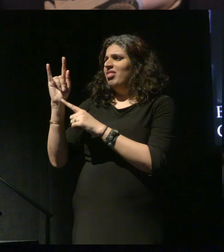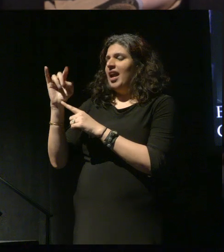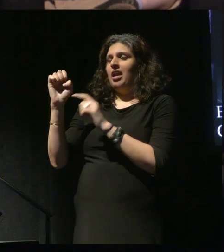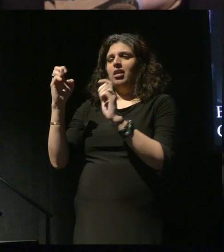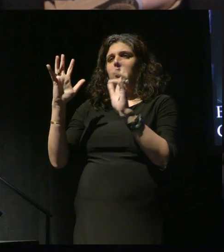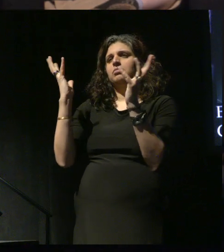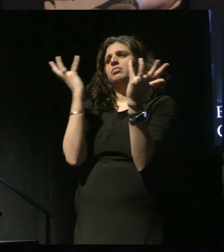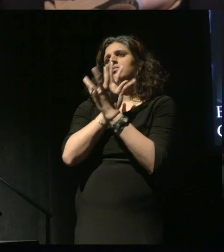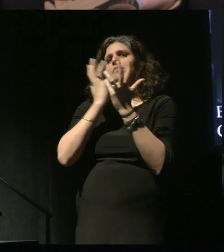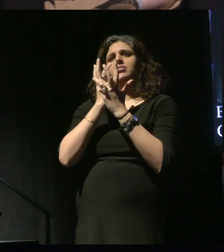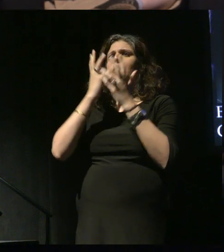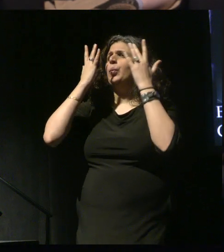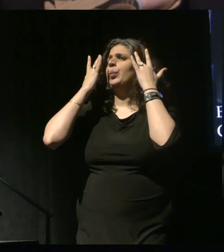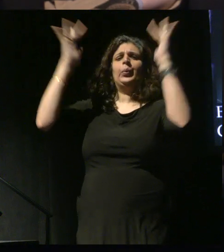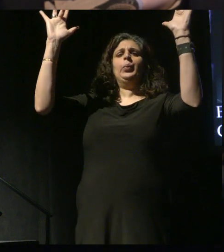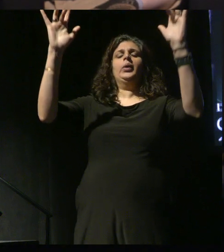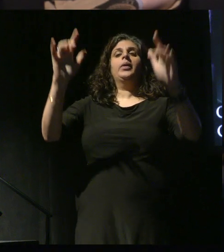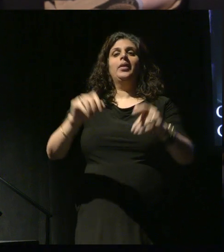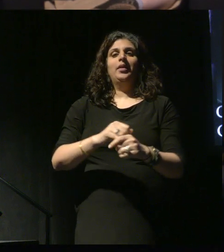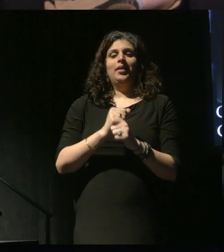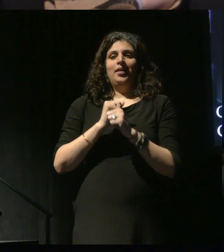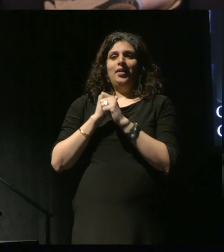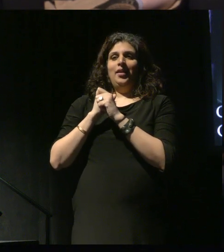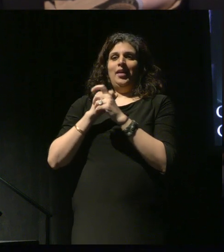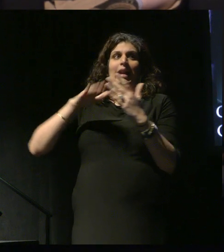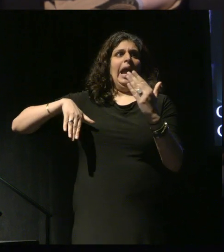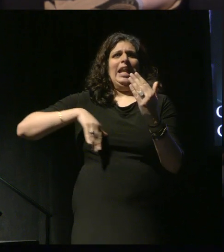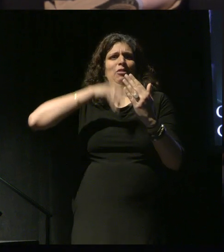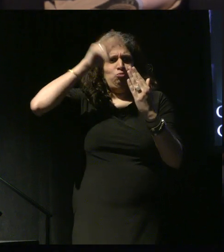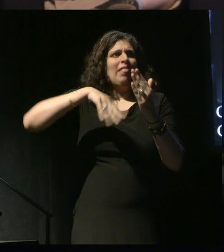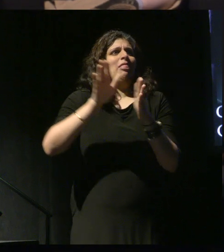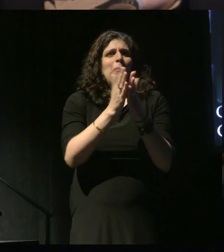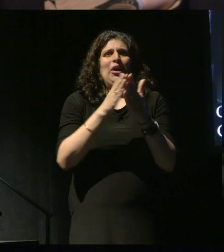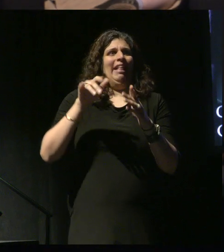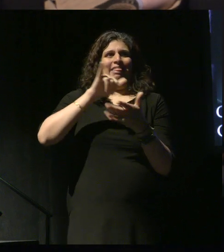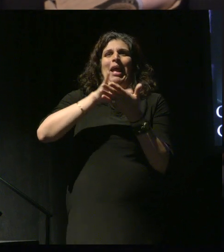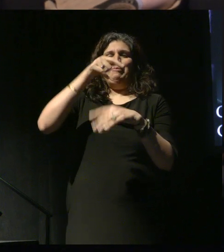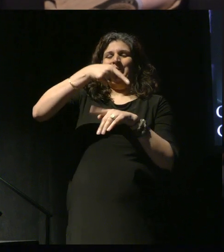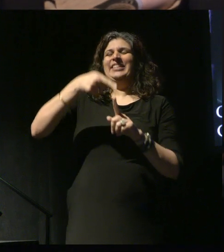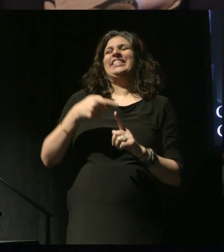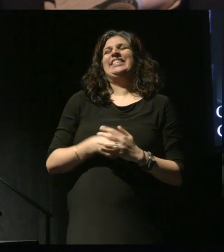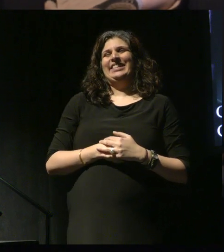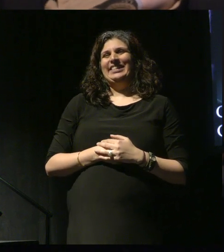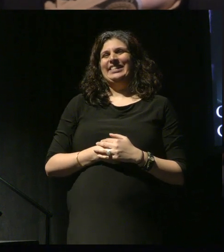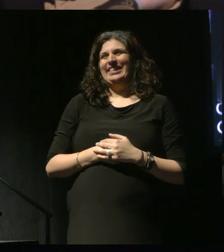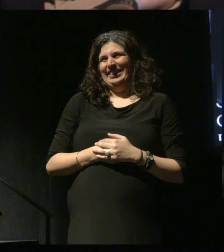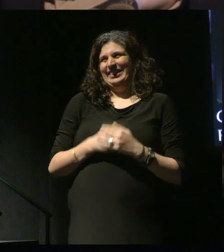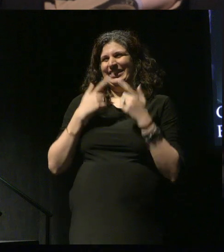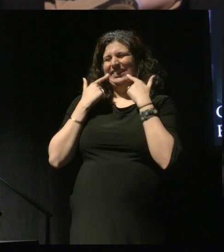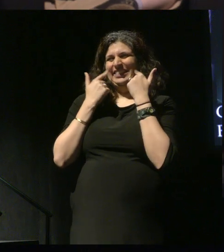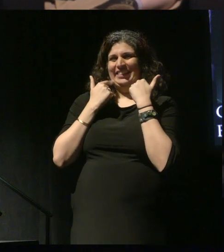of genius, like a stroke of genius. And then you know, we haven't even read the book yet. So there you are. Are you crying yet?